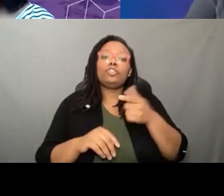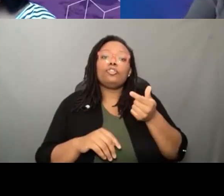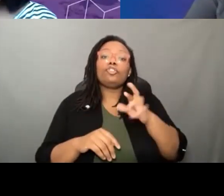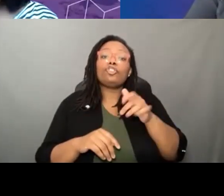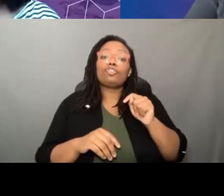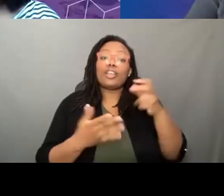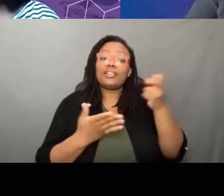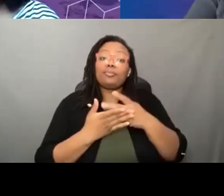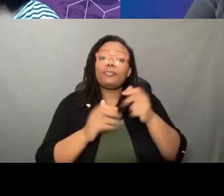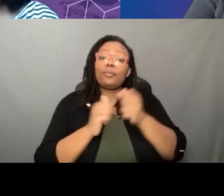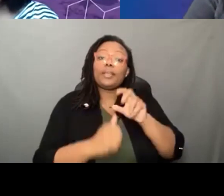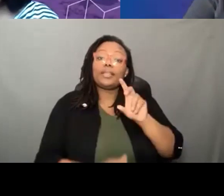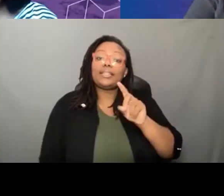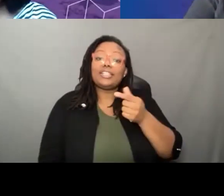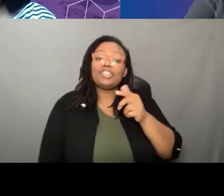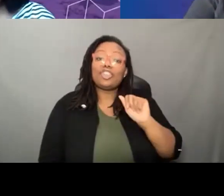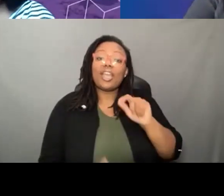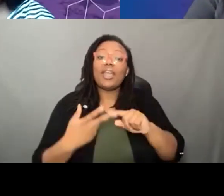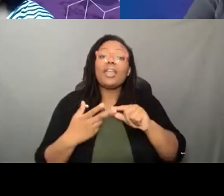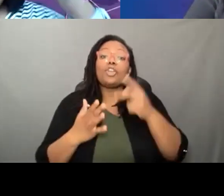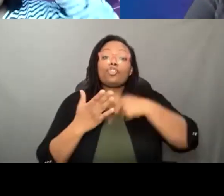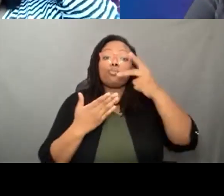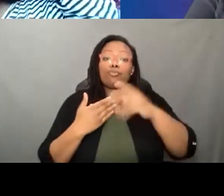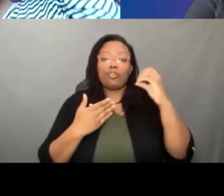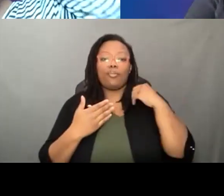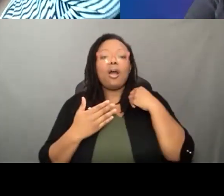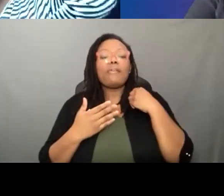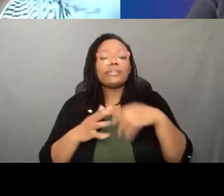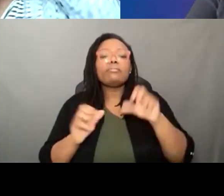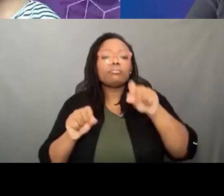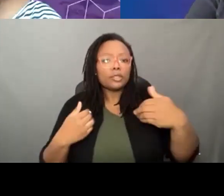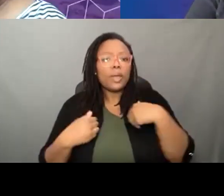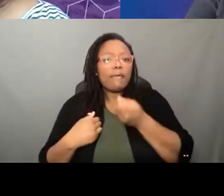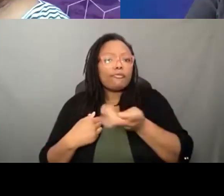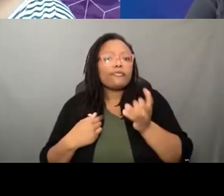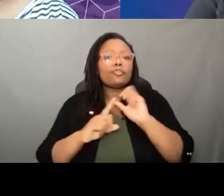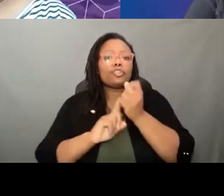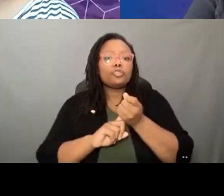with BGA, with your program officer. There's cases where, you know, it is absolutely necessary.